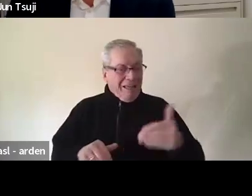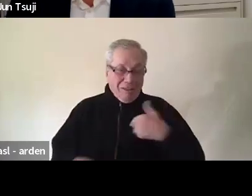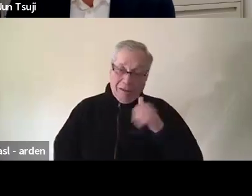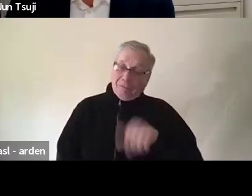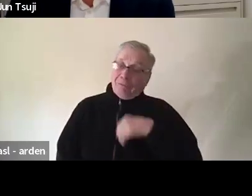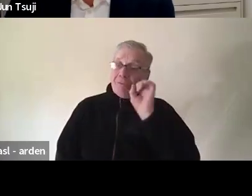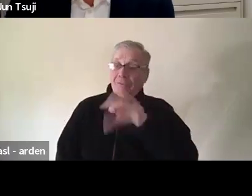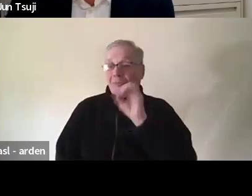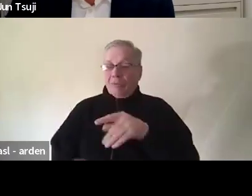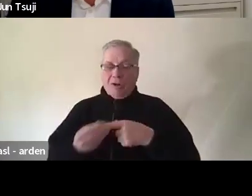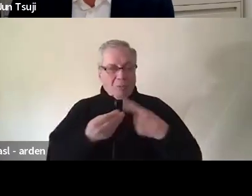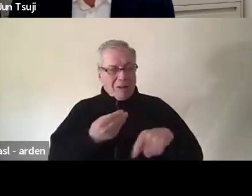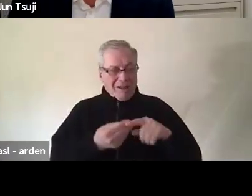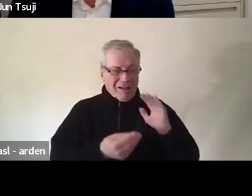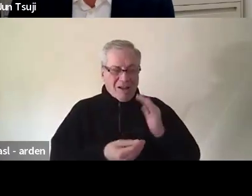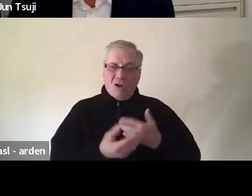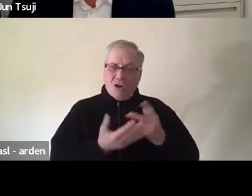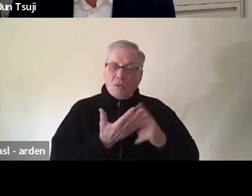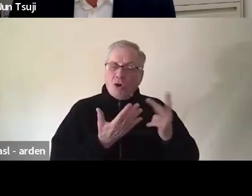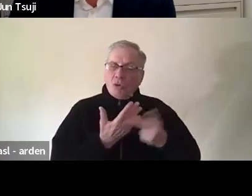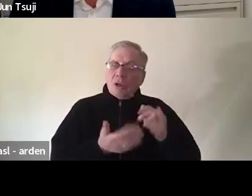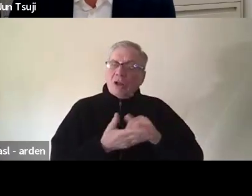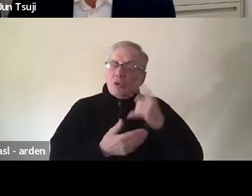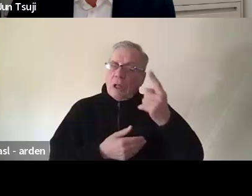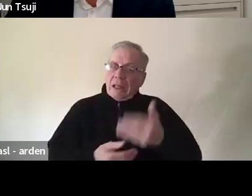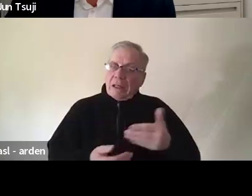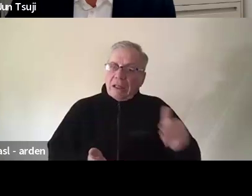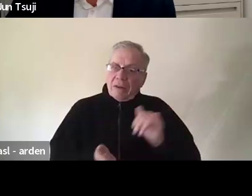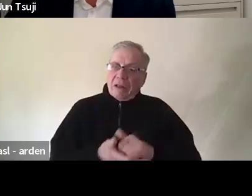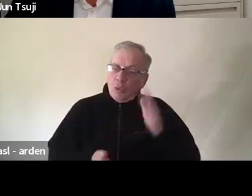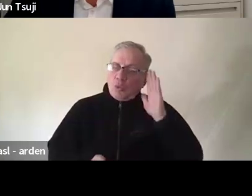So that is one thing that I think would probably